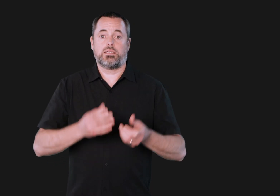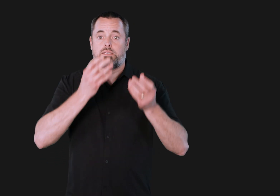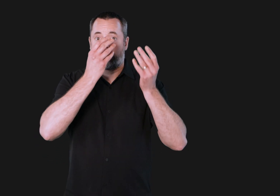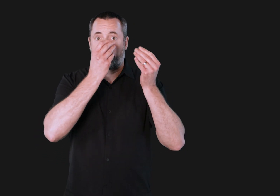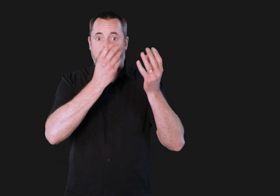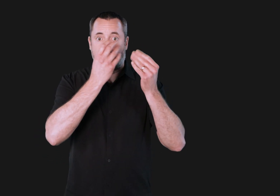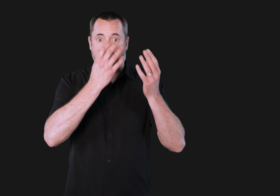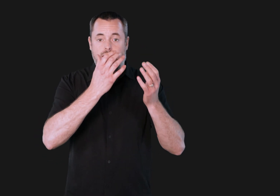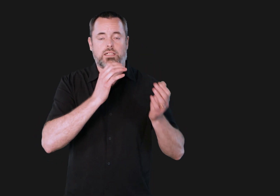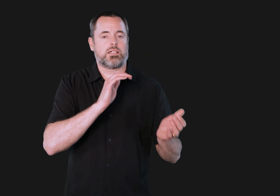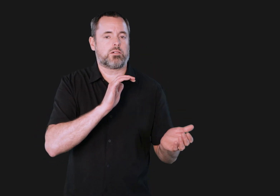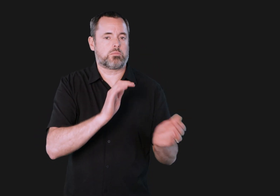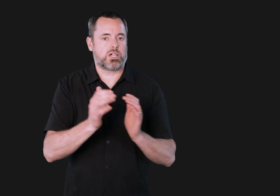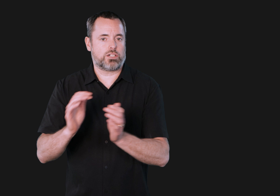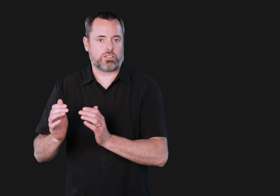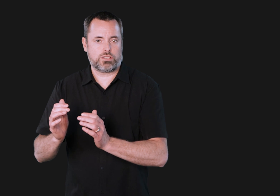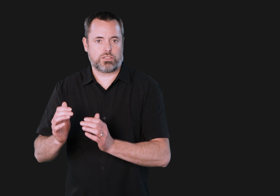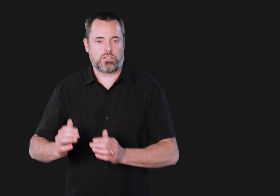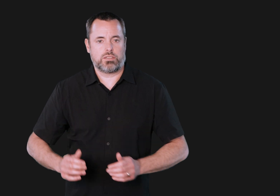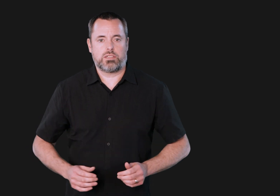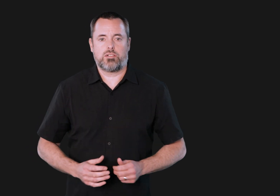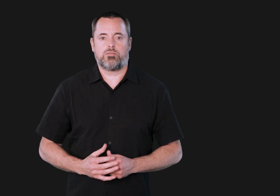Comparing data